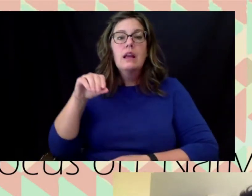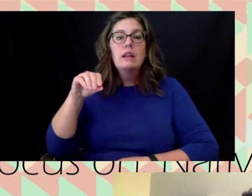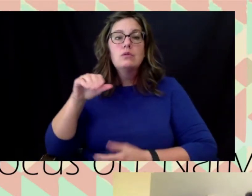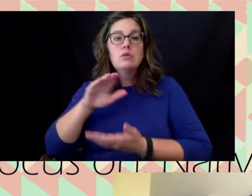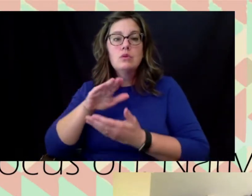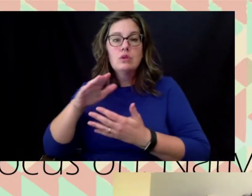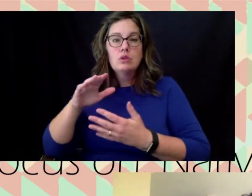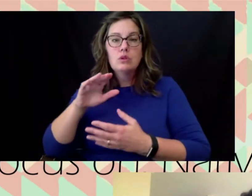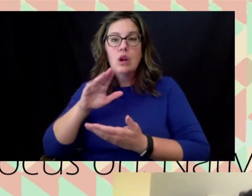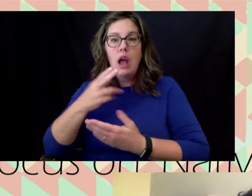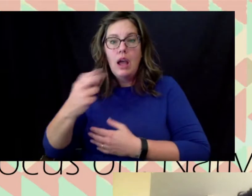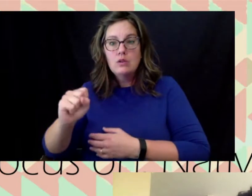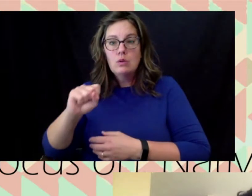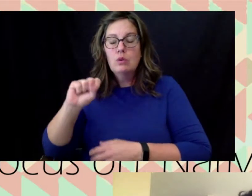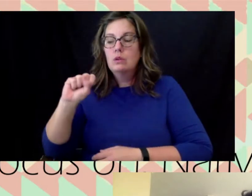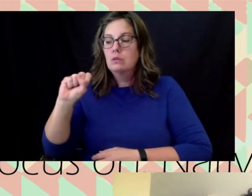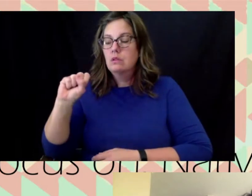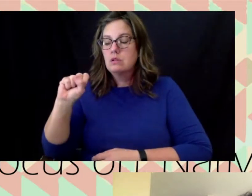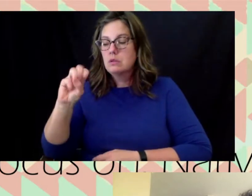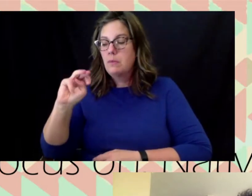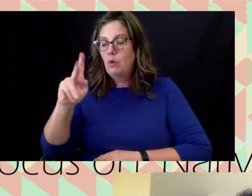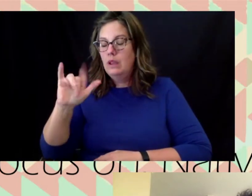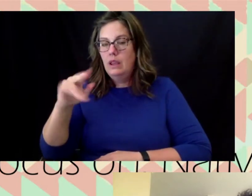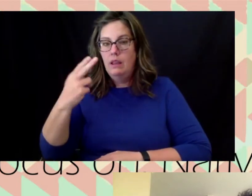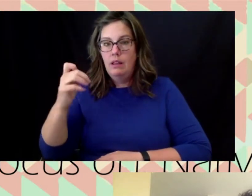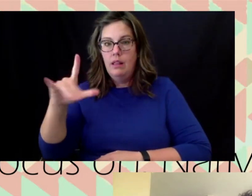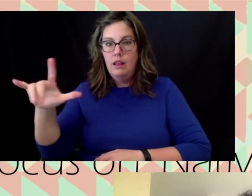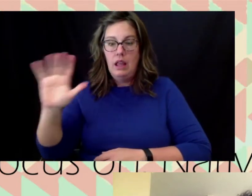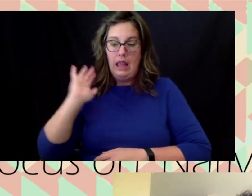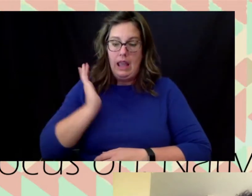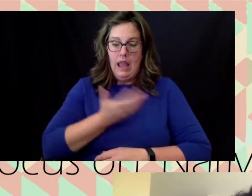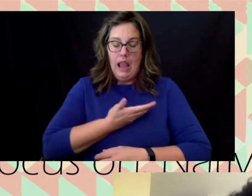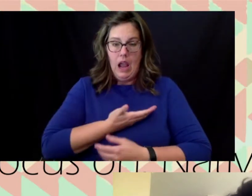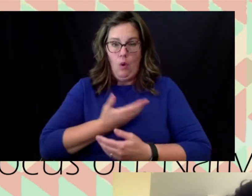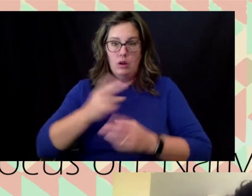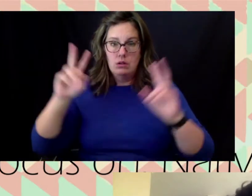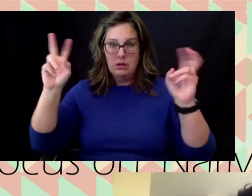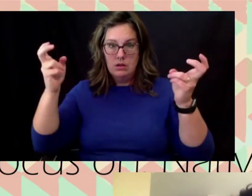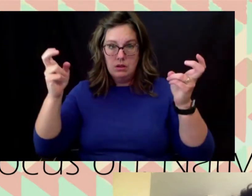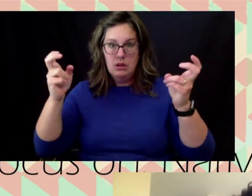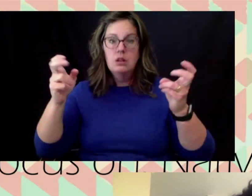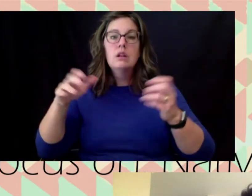our segment for the day is native american women leading in politics and with us we have